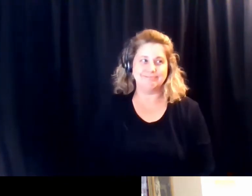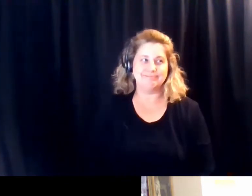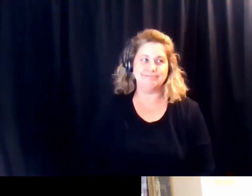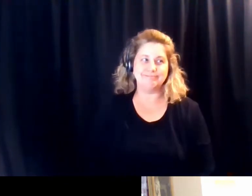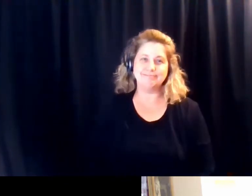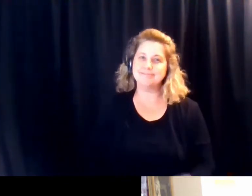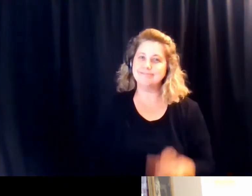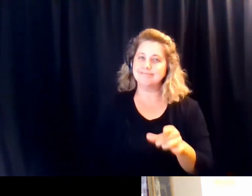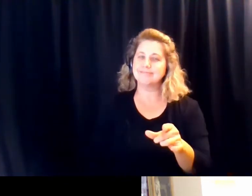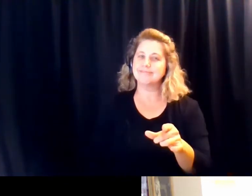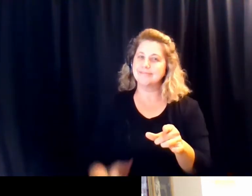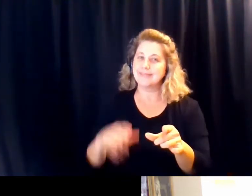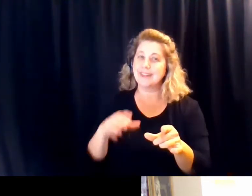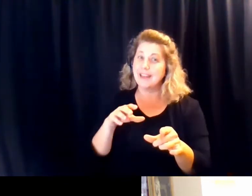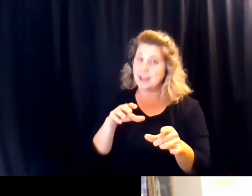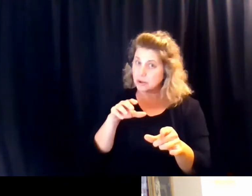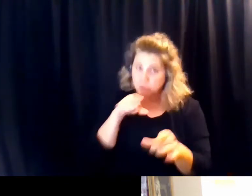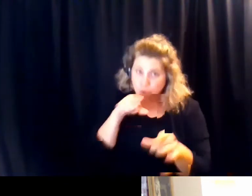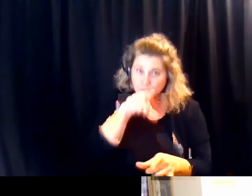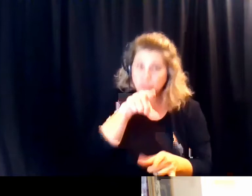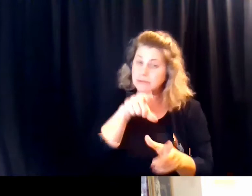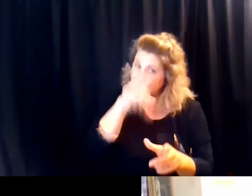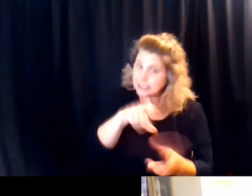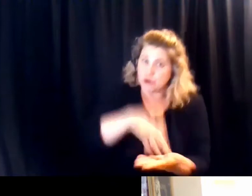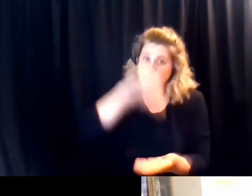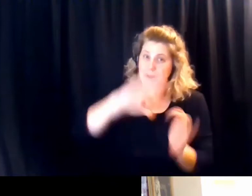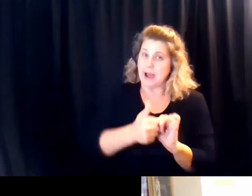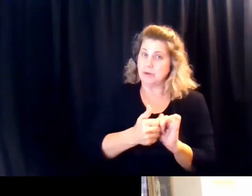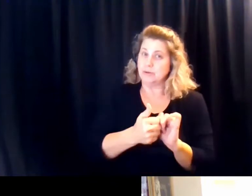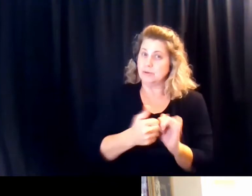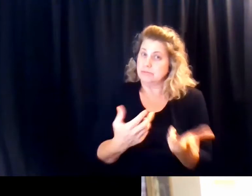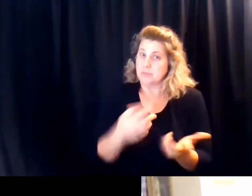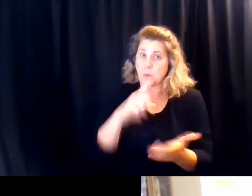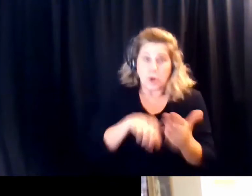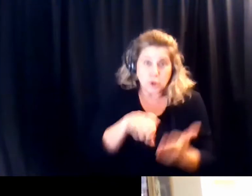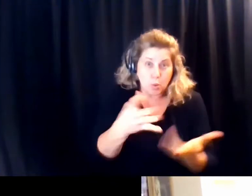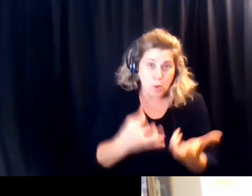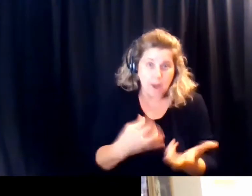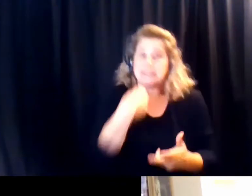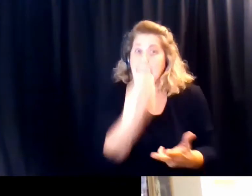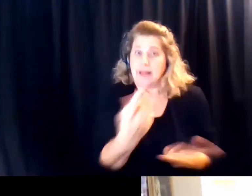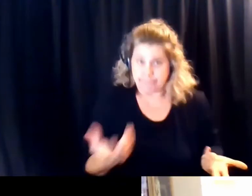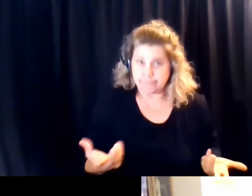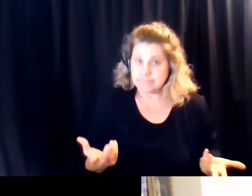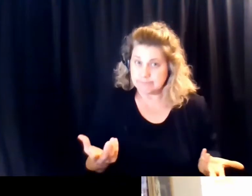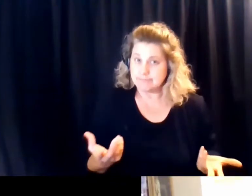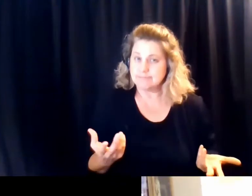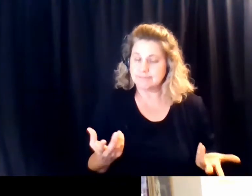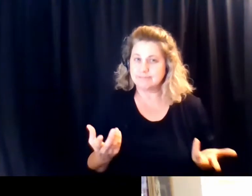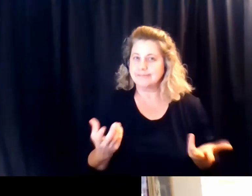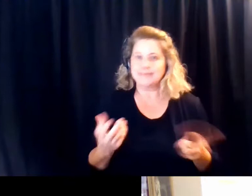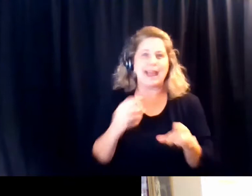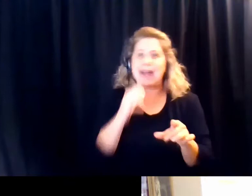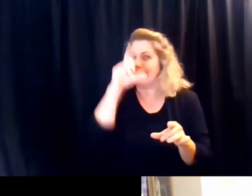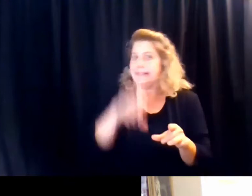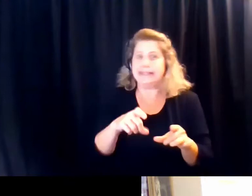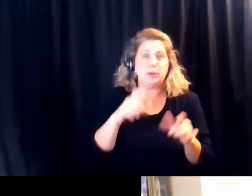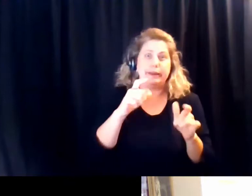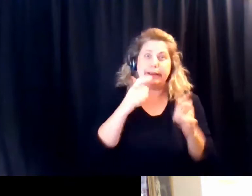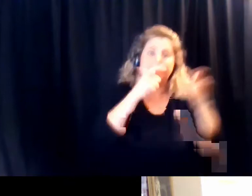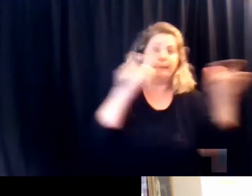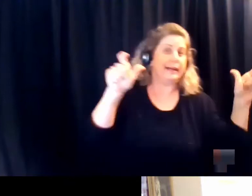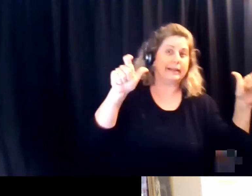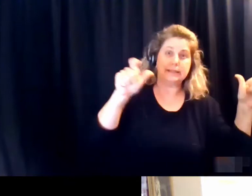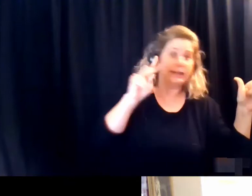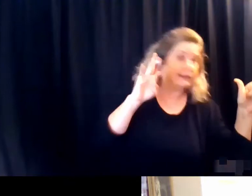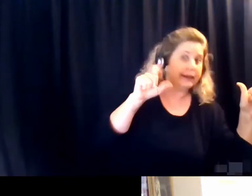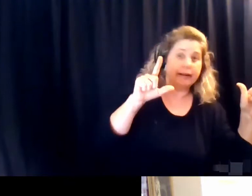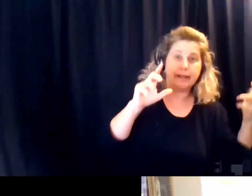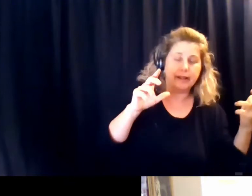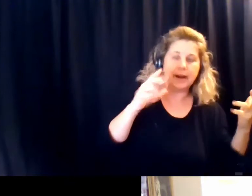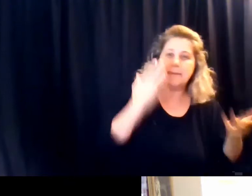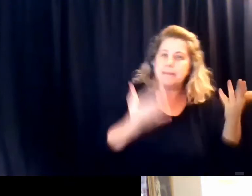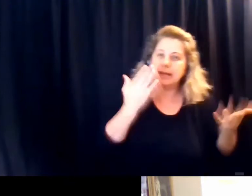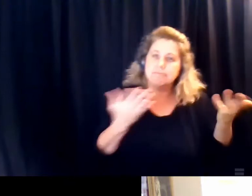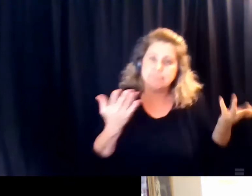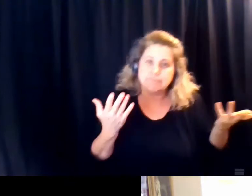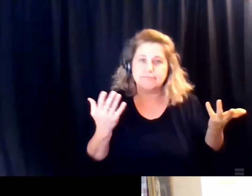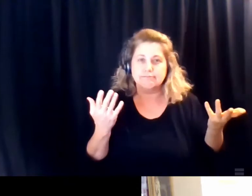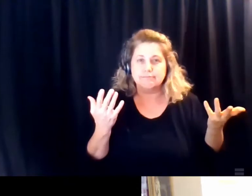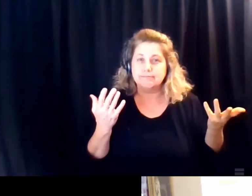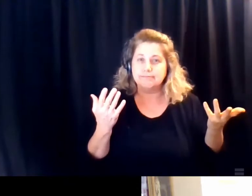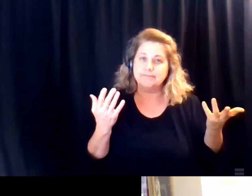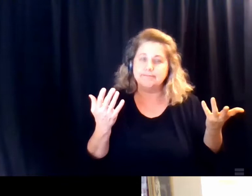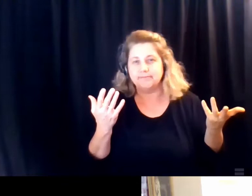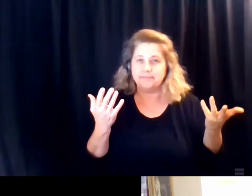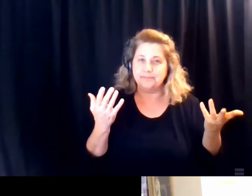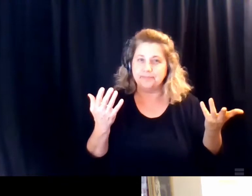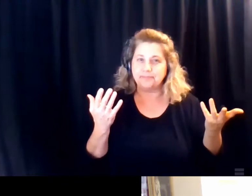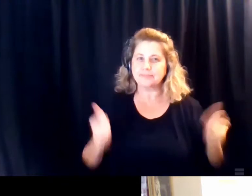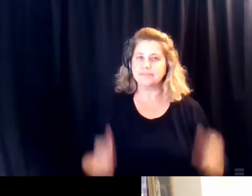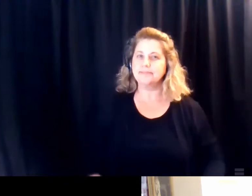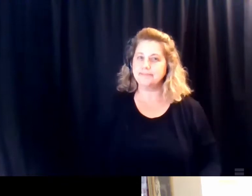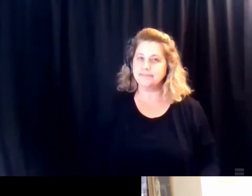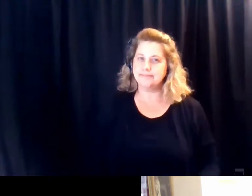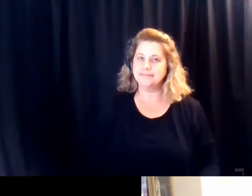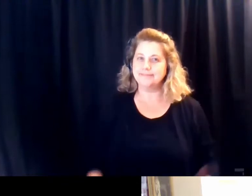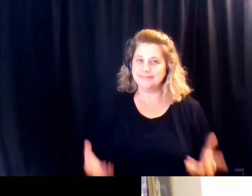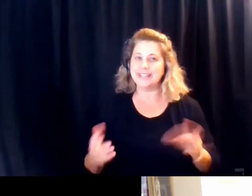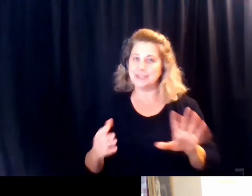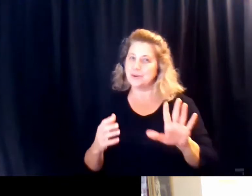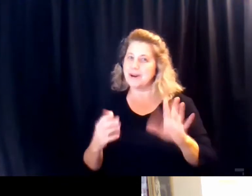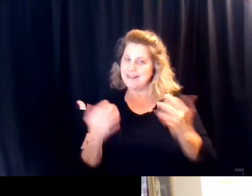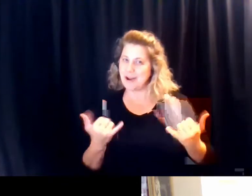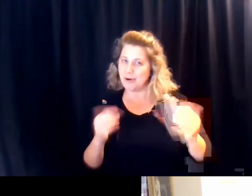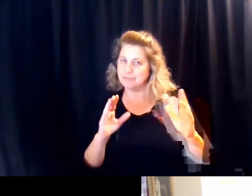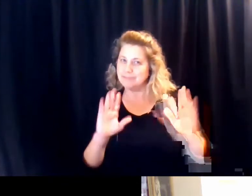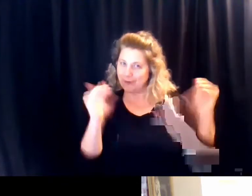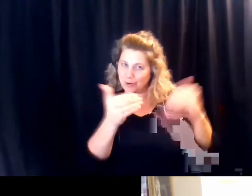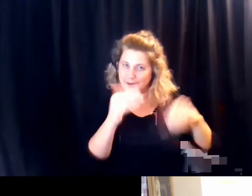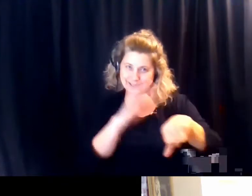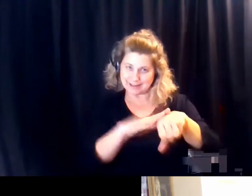Judith Heumann: Whether you're a parent or guardian or a grandparent, whatever it may be. It's to really commit that your child, no matter how significant their disability is going to be able to move forward that instilled in me very much a sense